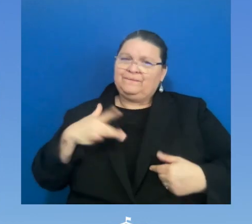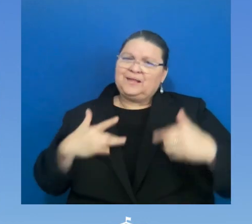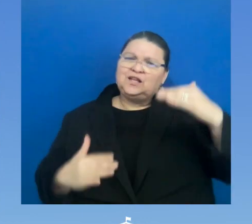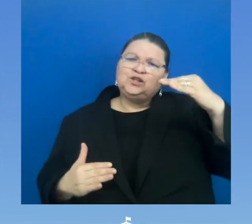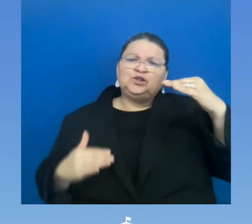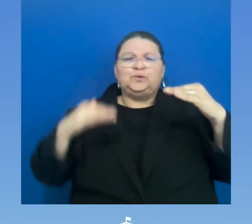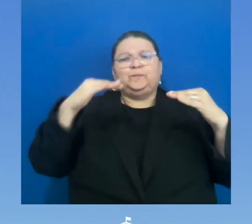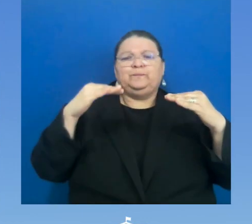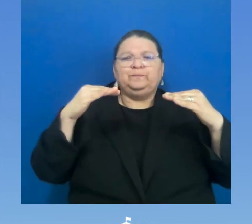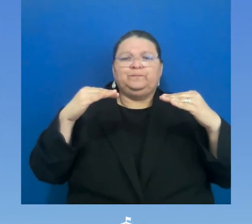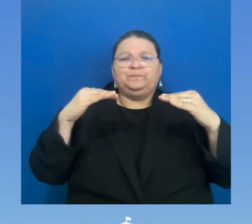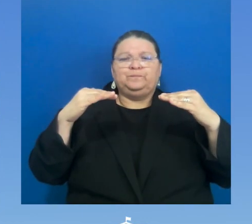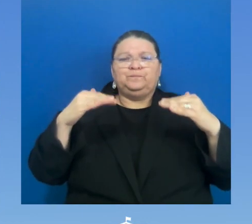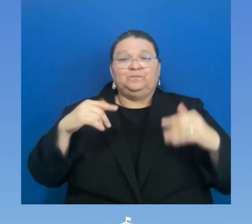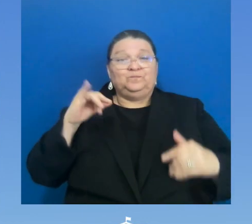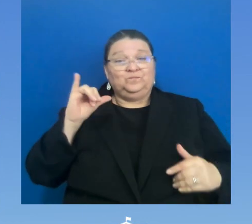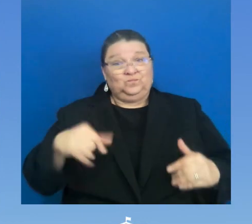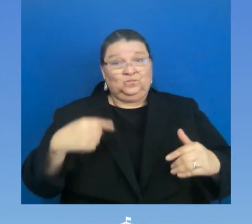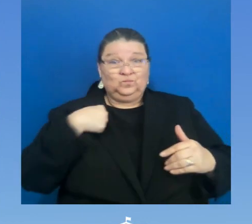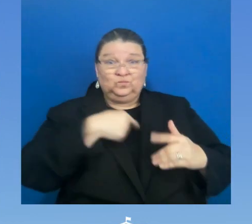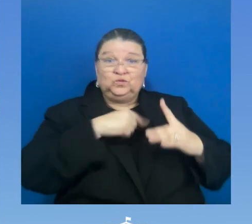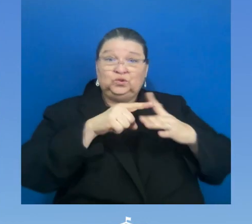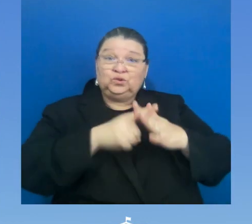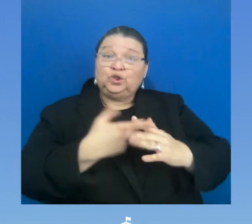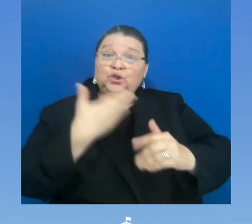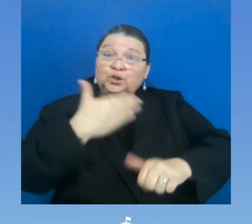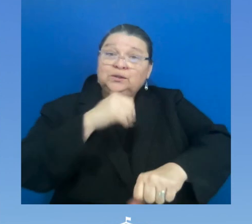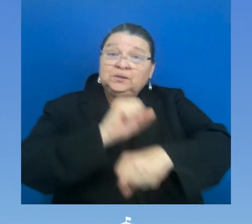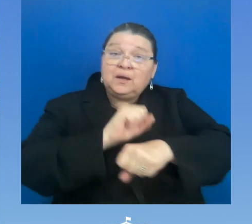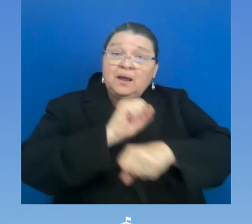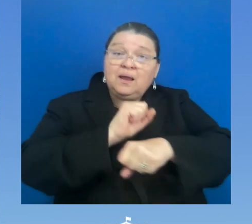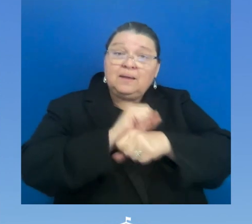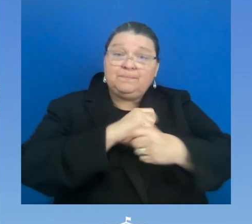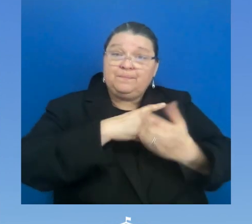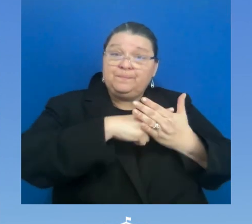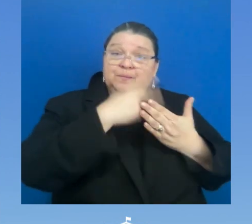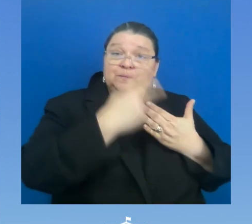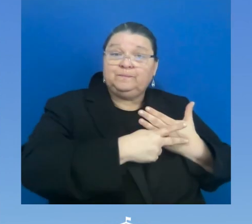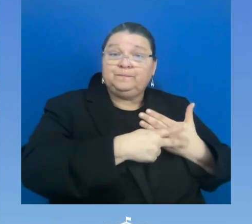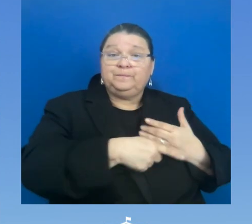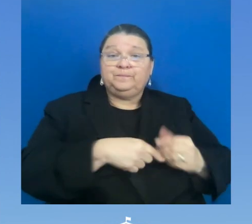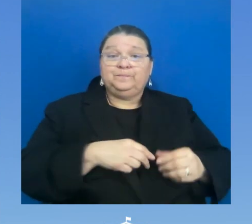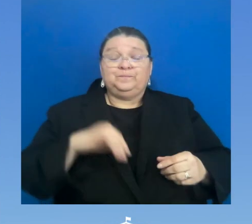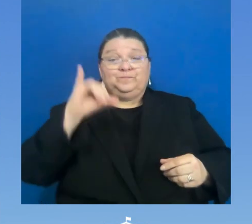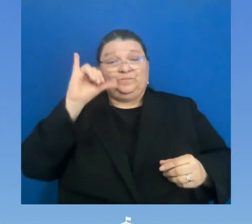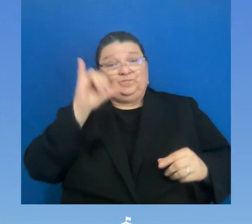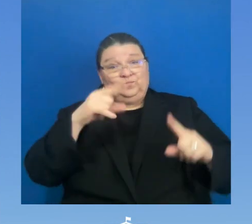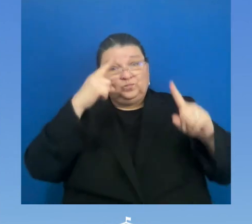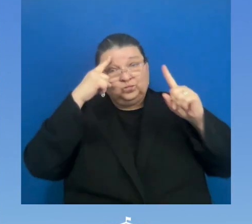Initiative is something that we created this goal to improve job quality and job equity across the economy